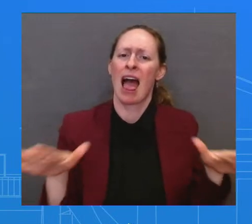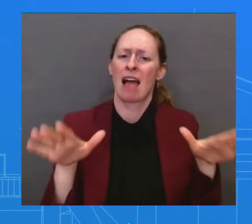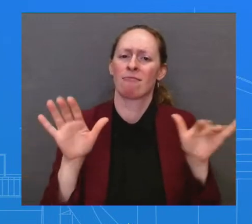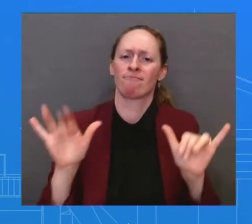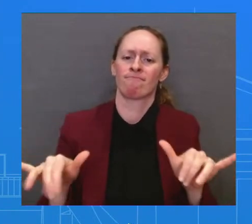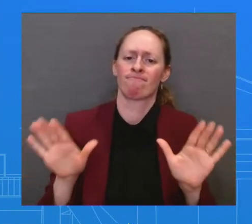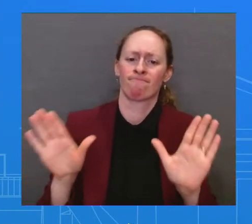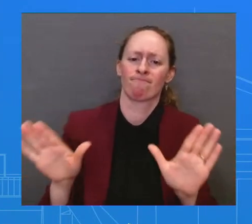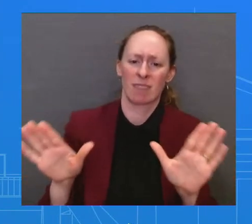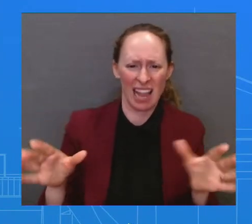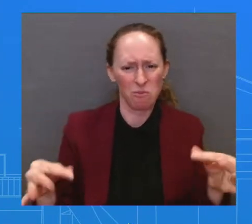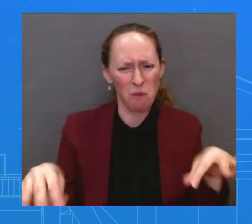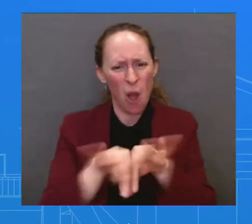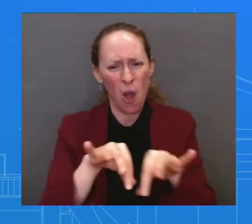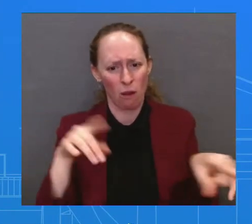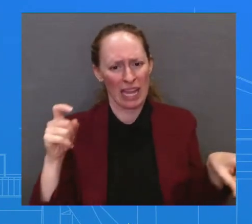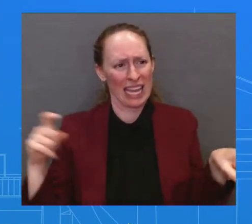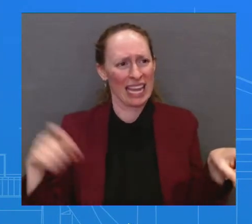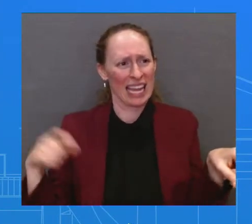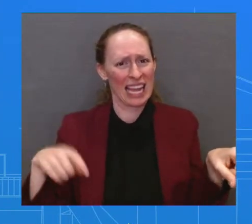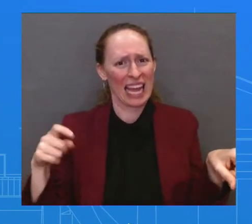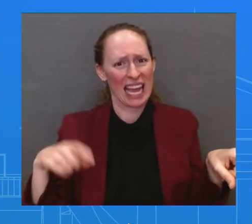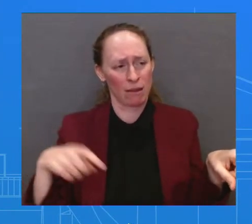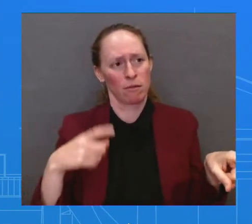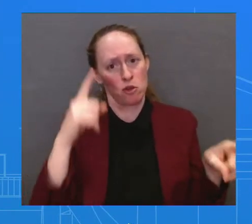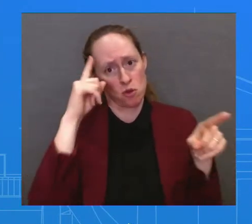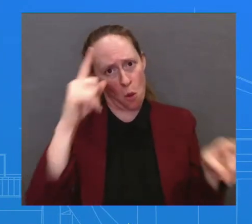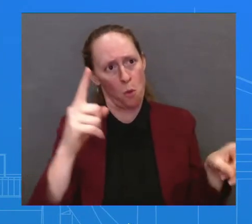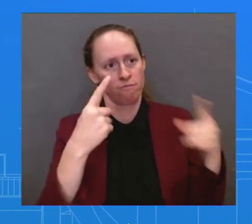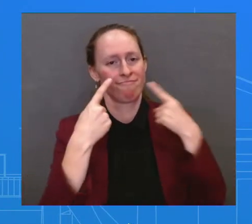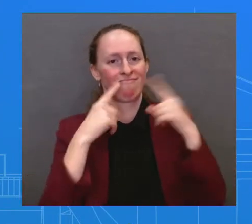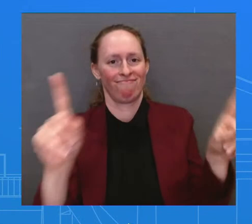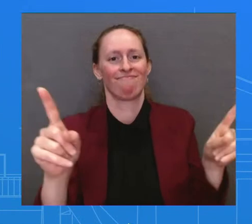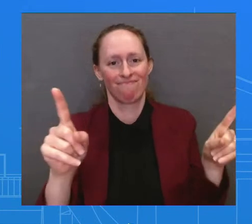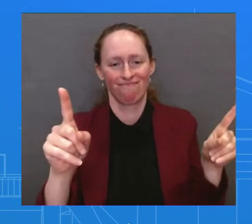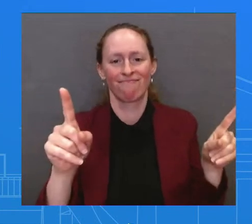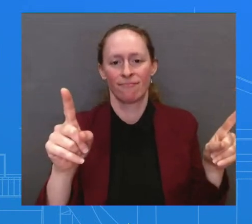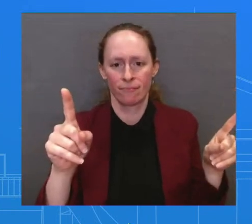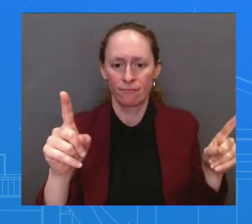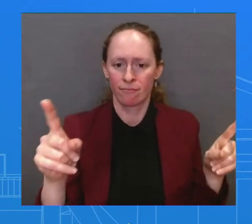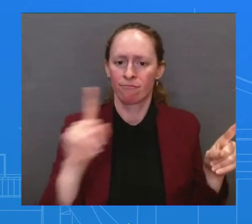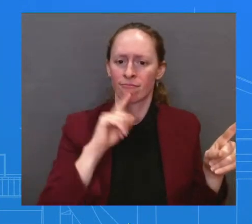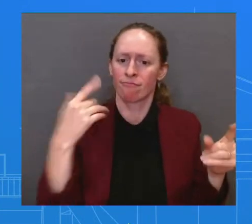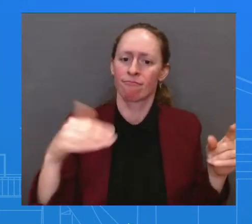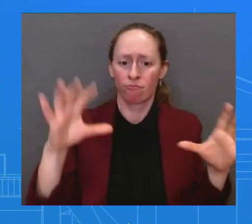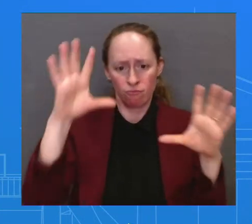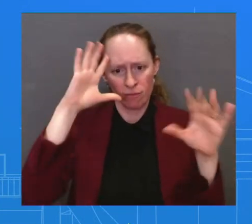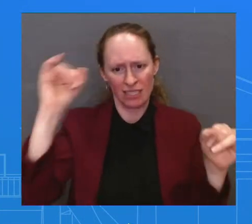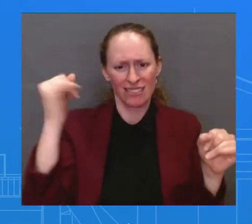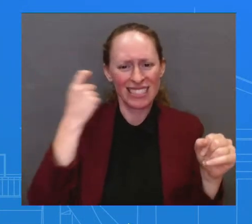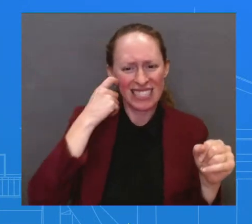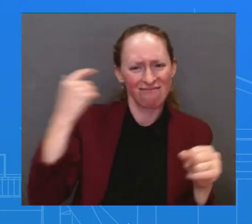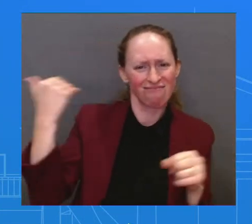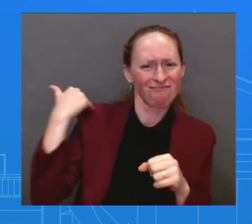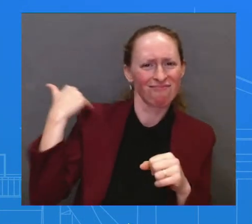You heard from the President in the halls of the U.N., at UNGA, just a day or two ago, speaking about the stakes,